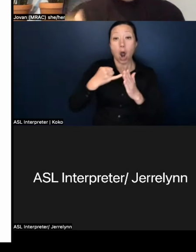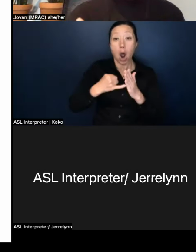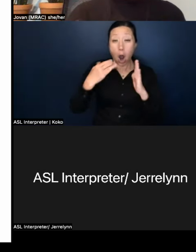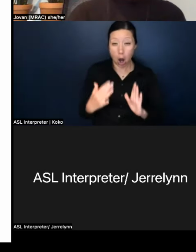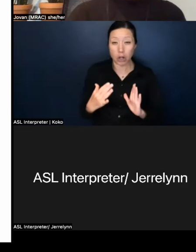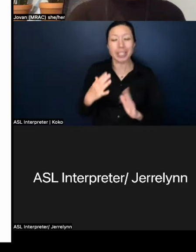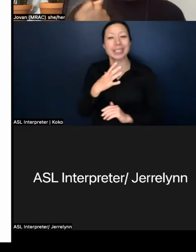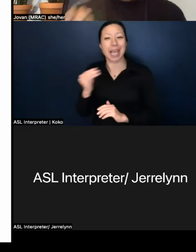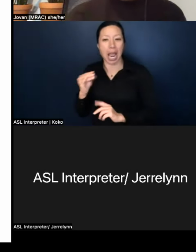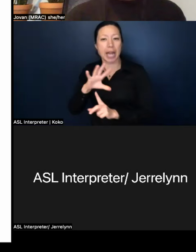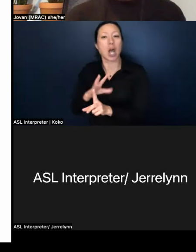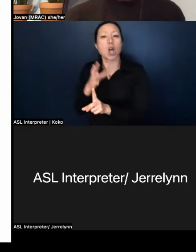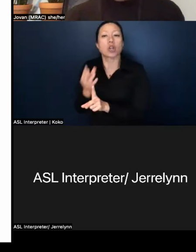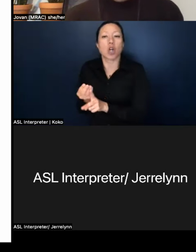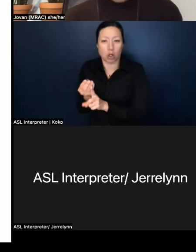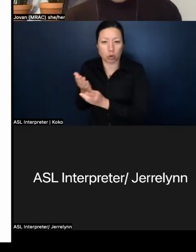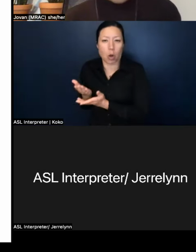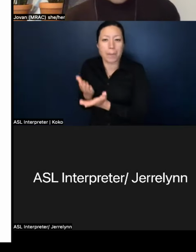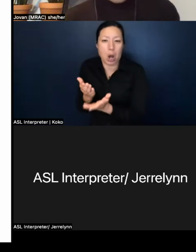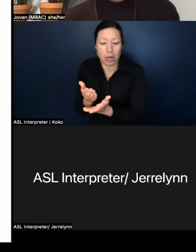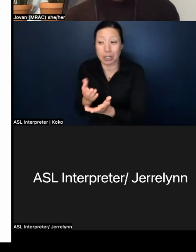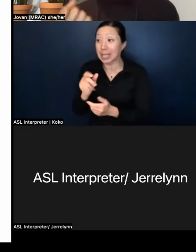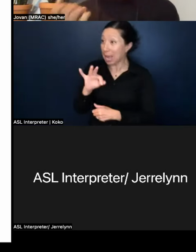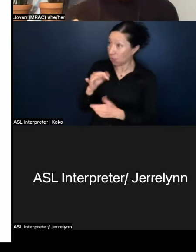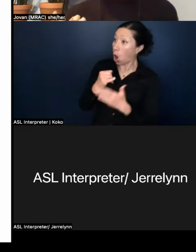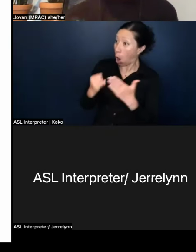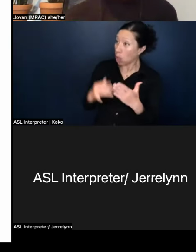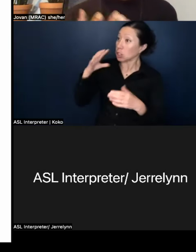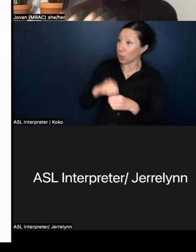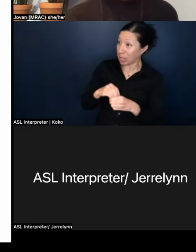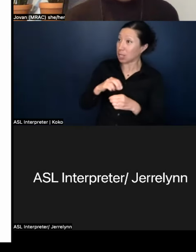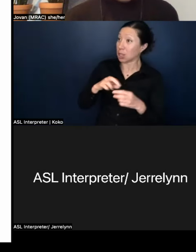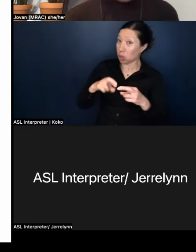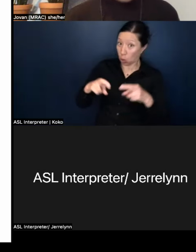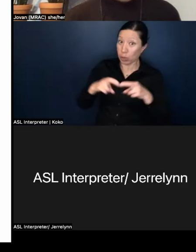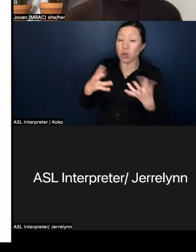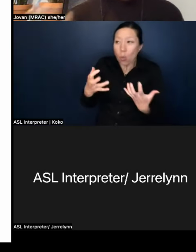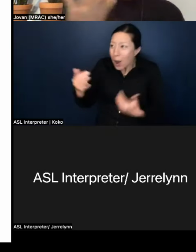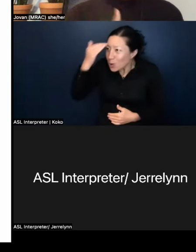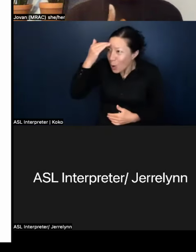if you're an artist in the region, we wanna know that you're an artist in the region. So we ask you to describe these things so that